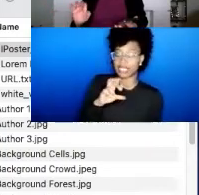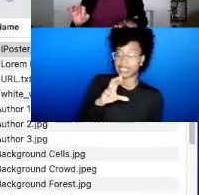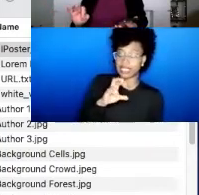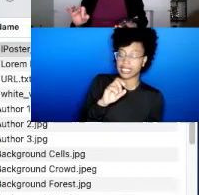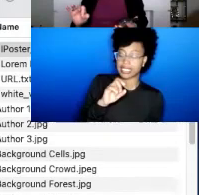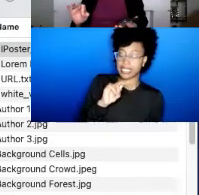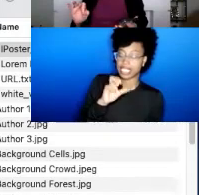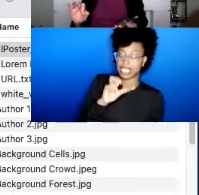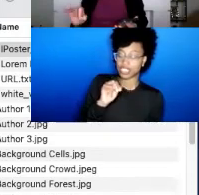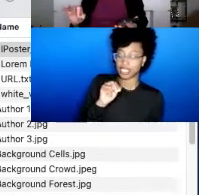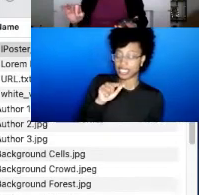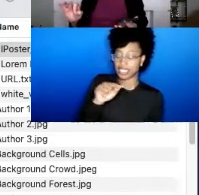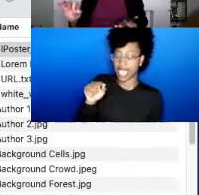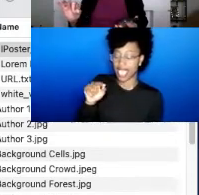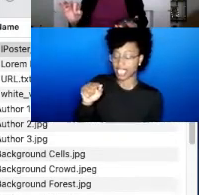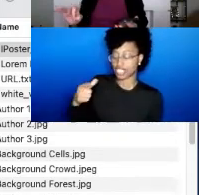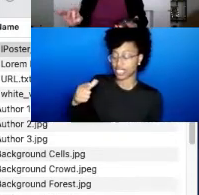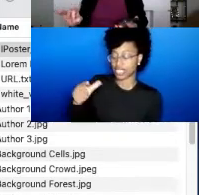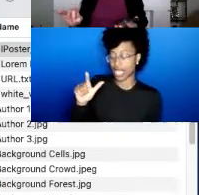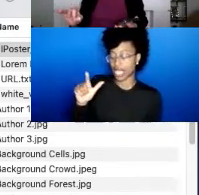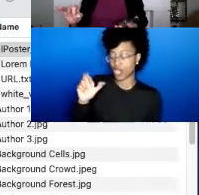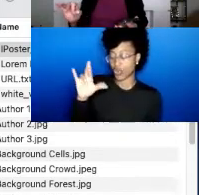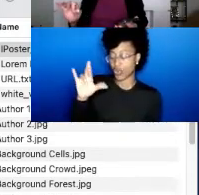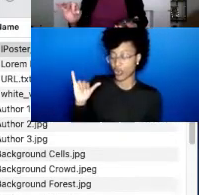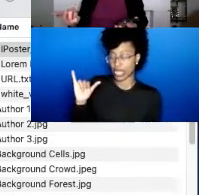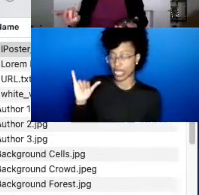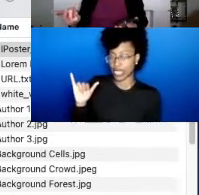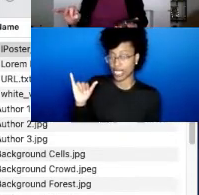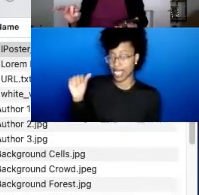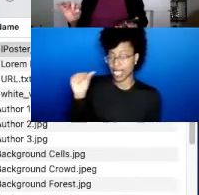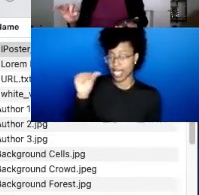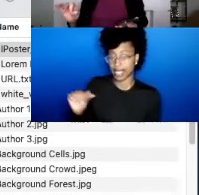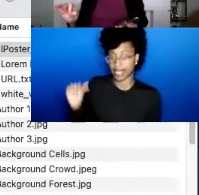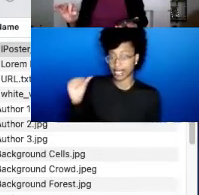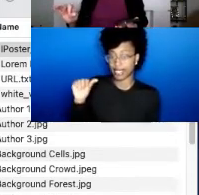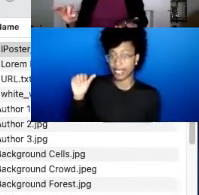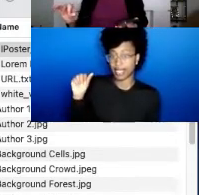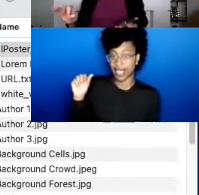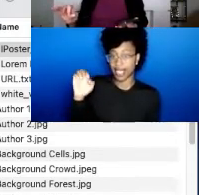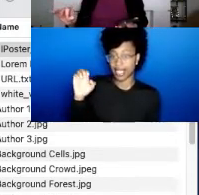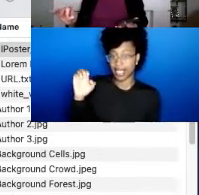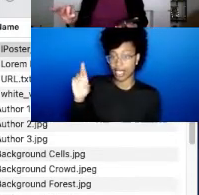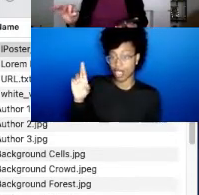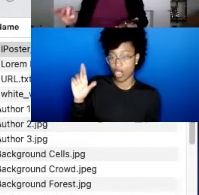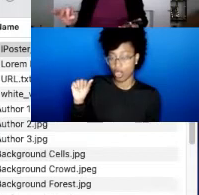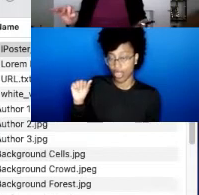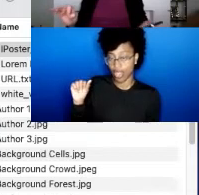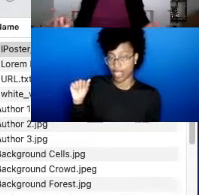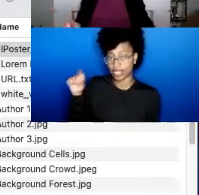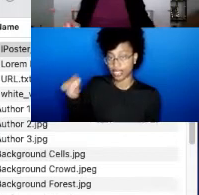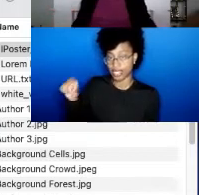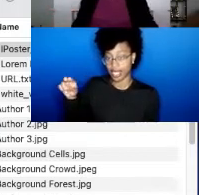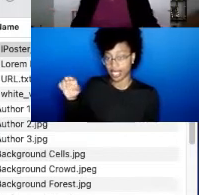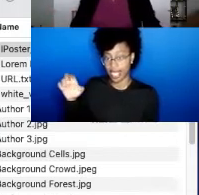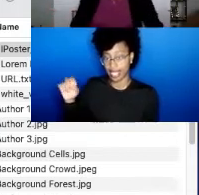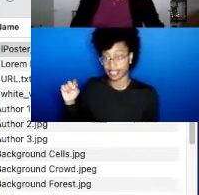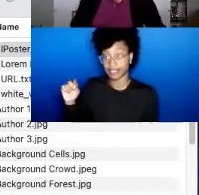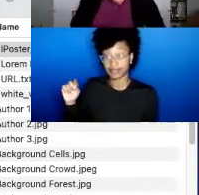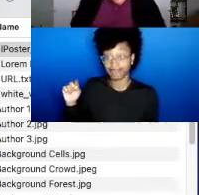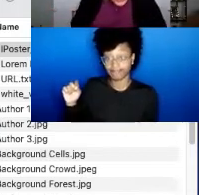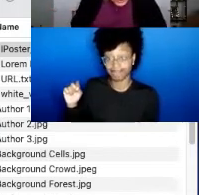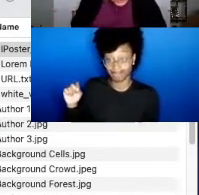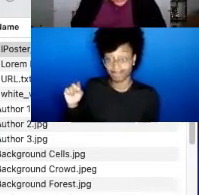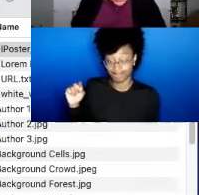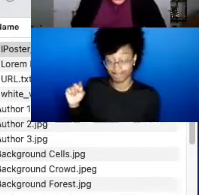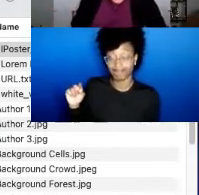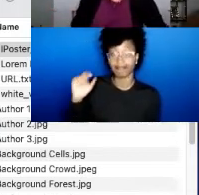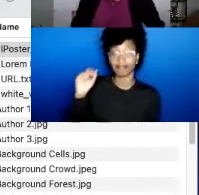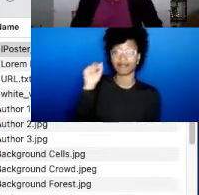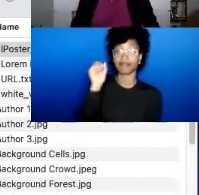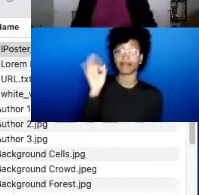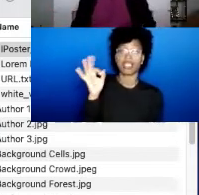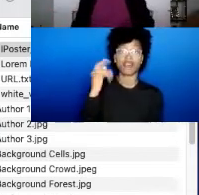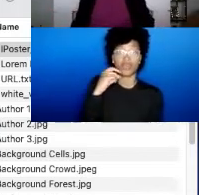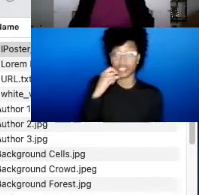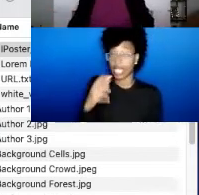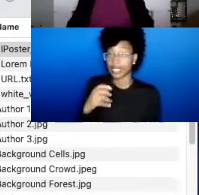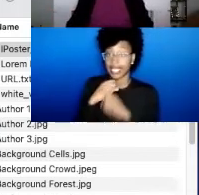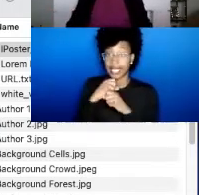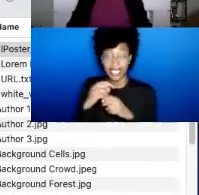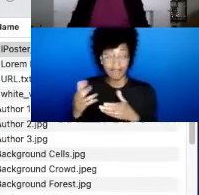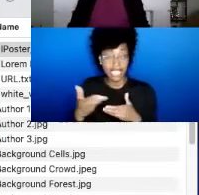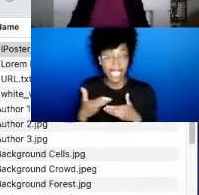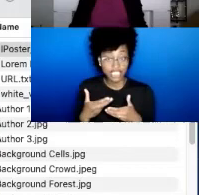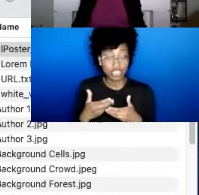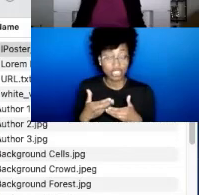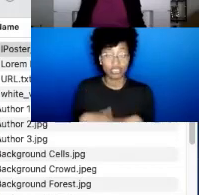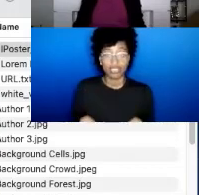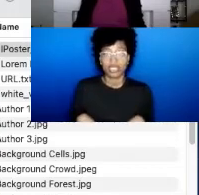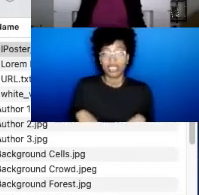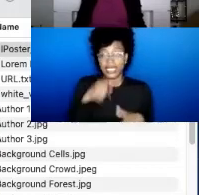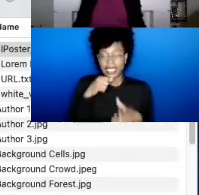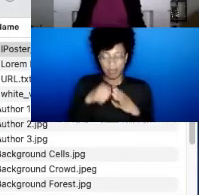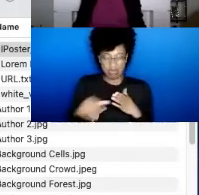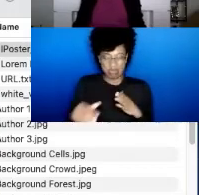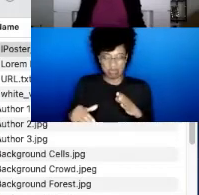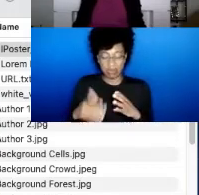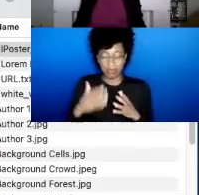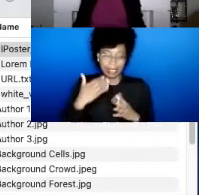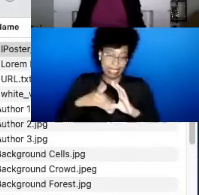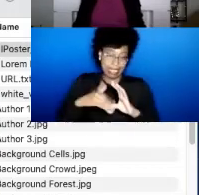07:44:52 for example, if you did not get an invitation and are the first listed author,